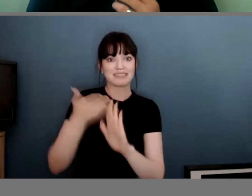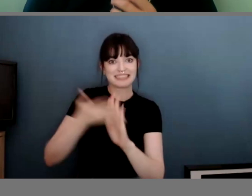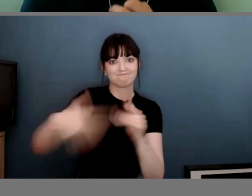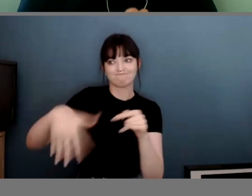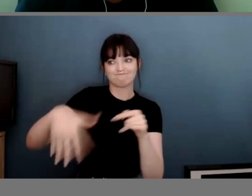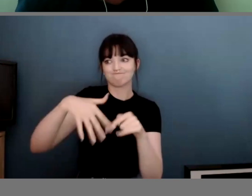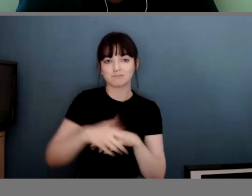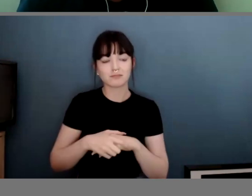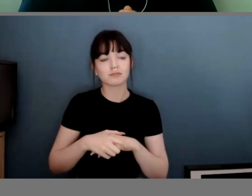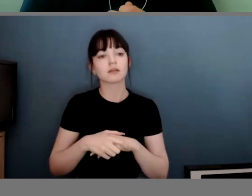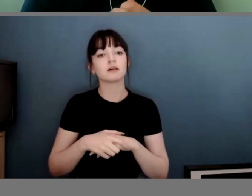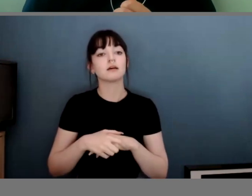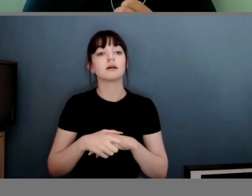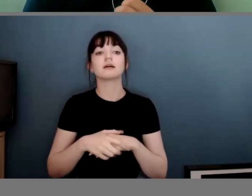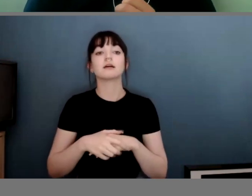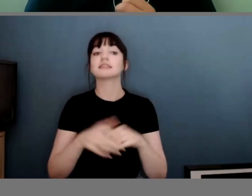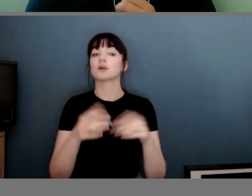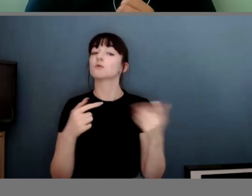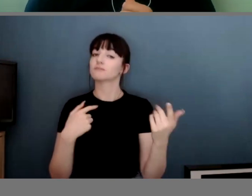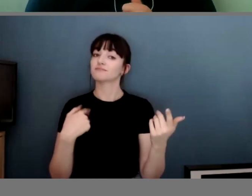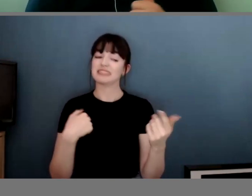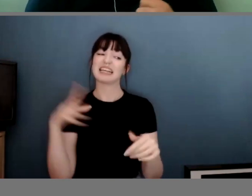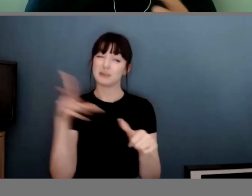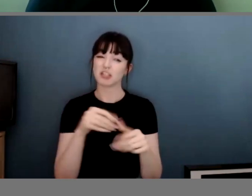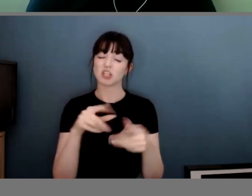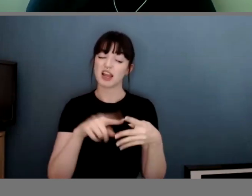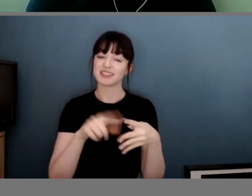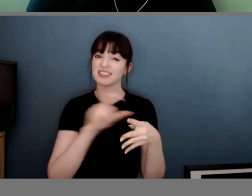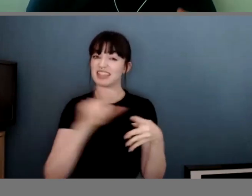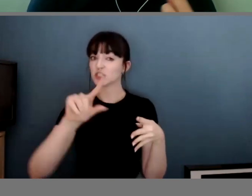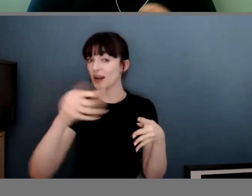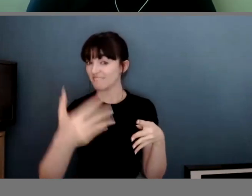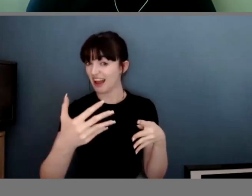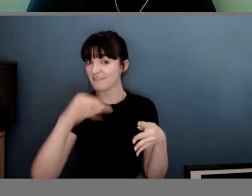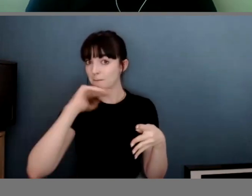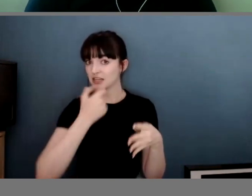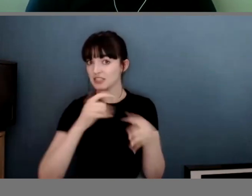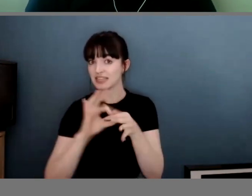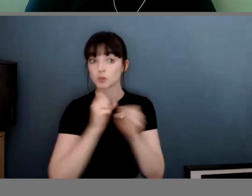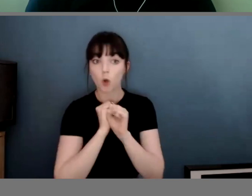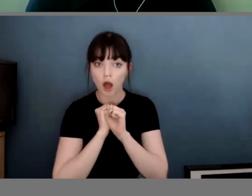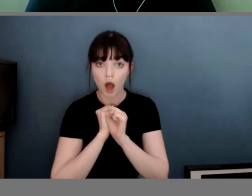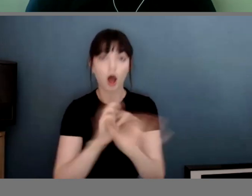particularly section 25 and given it applies to all public buildings and requirement to bring it